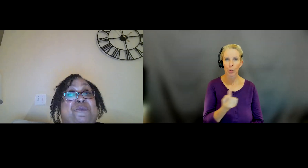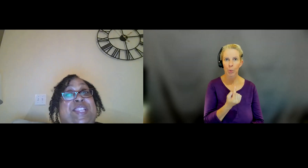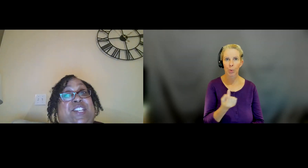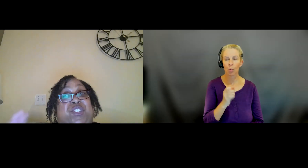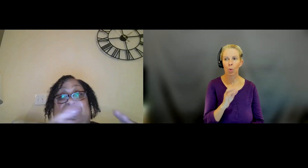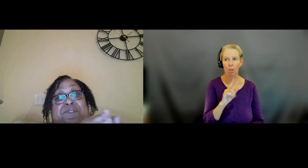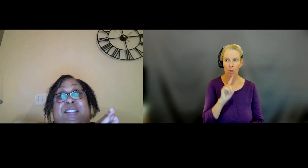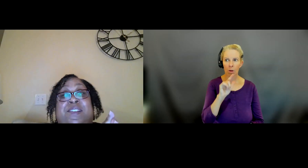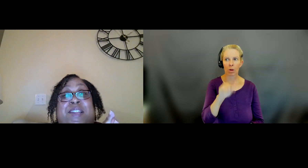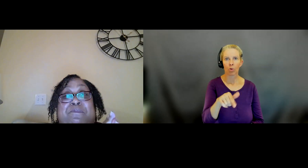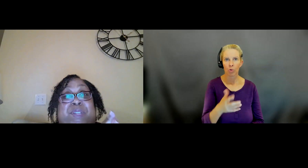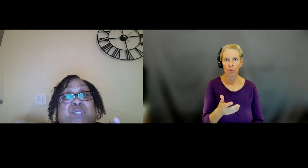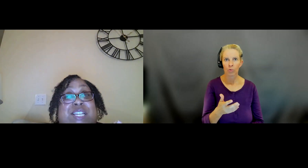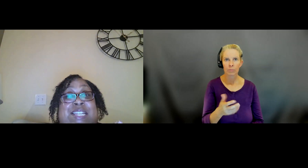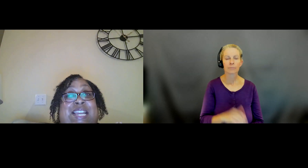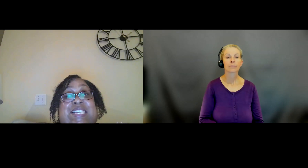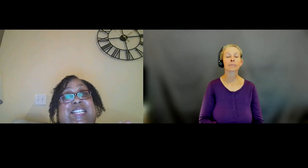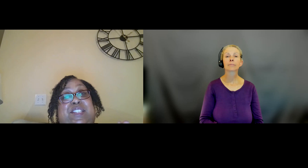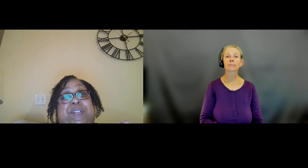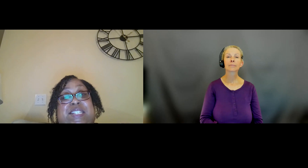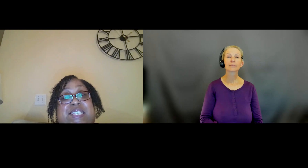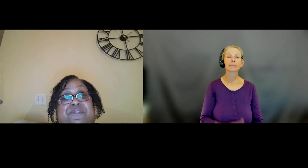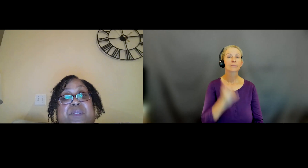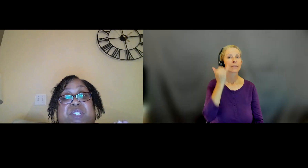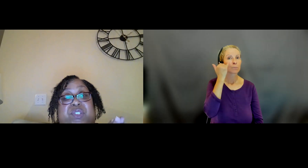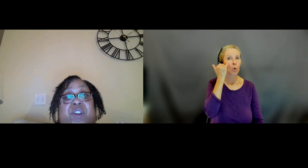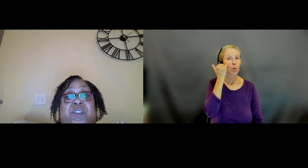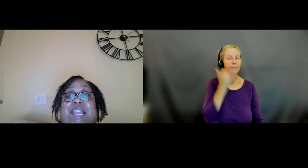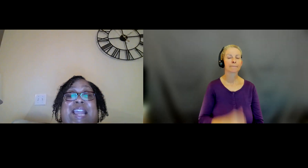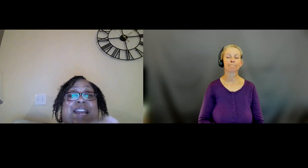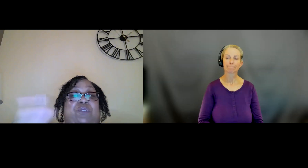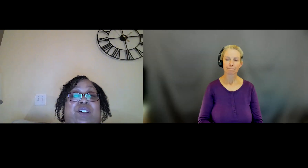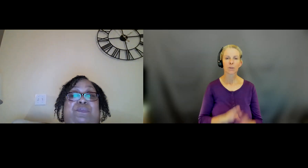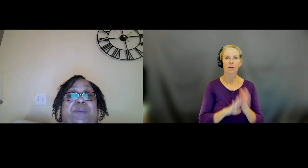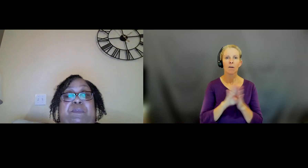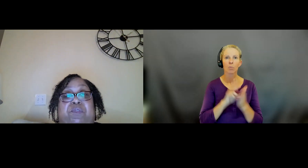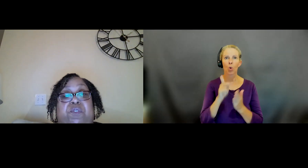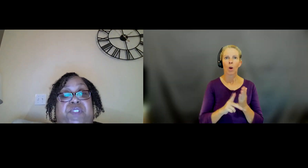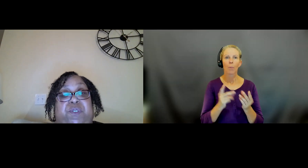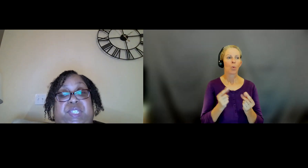when they should have built in accessibility from the start, and it will help them improve their